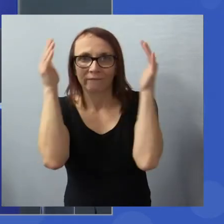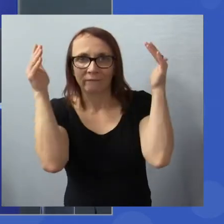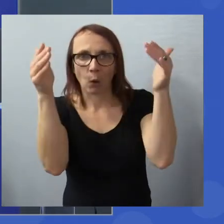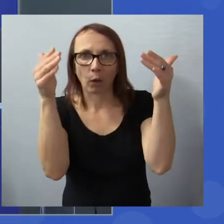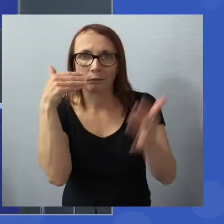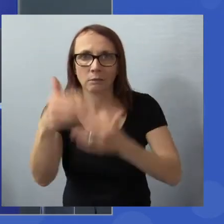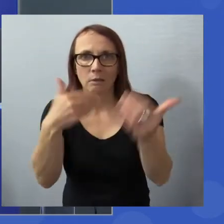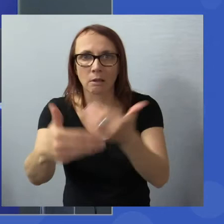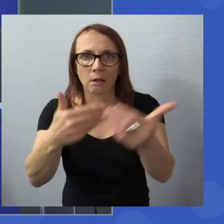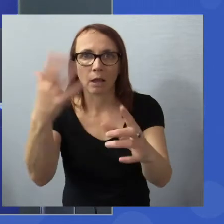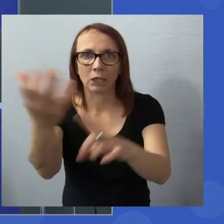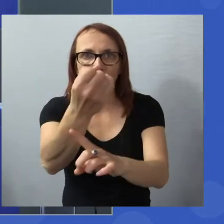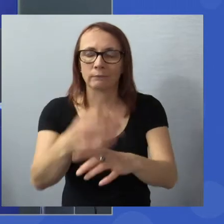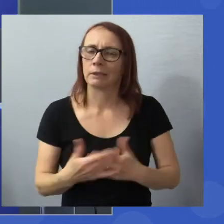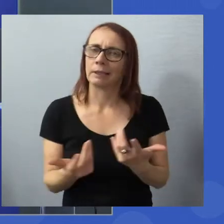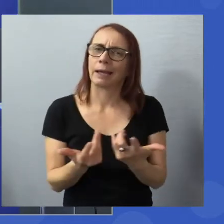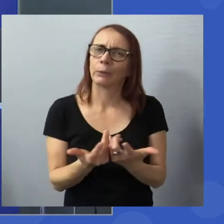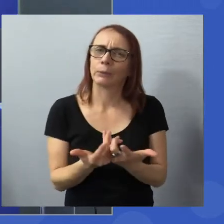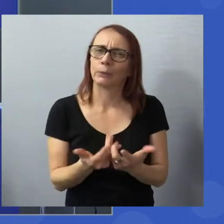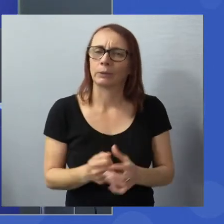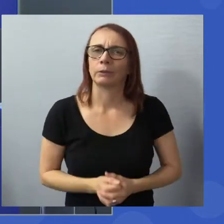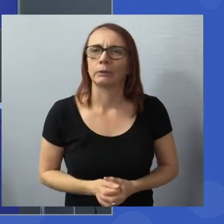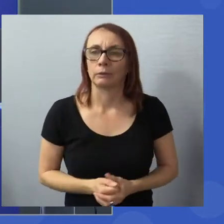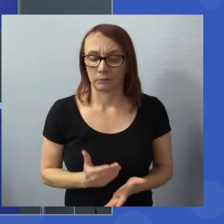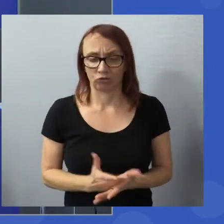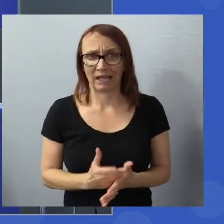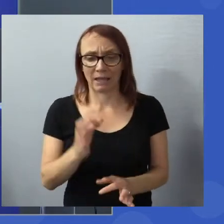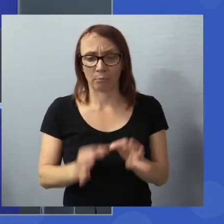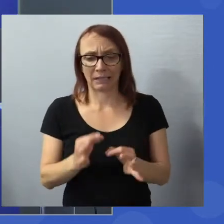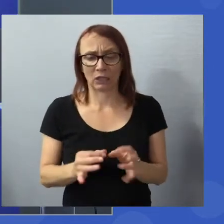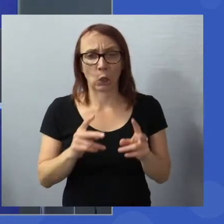and actually our political system is in many ways better than many other